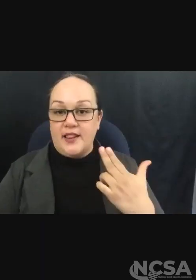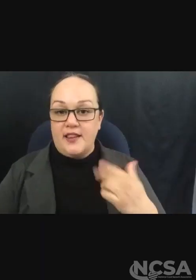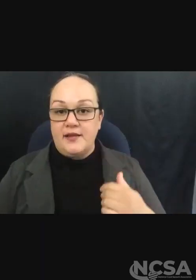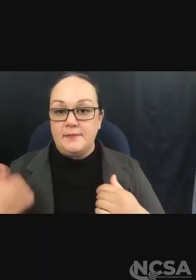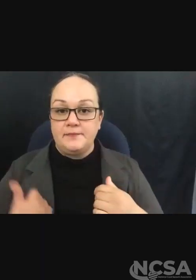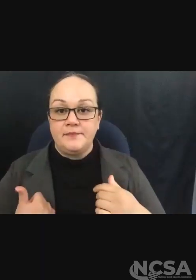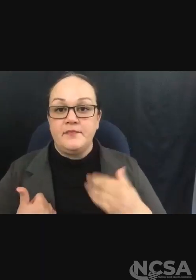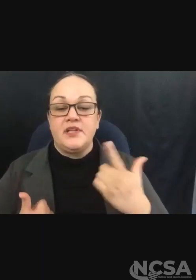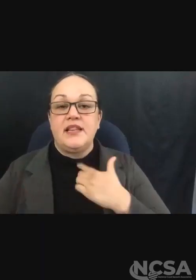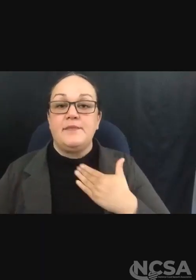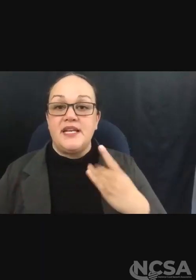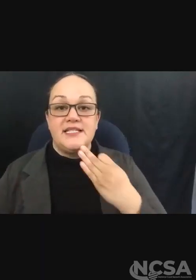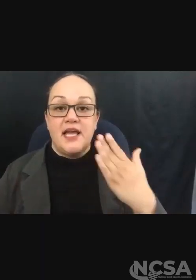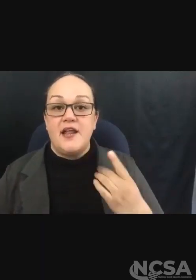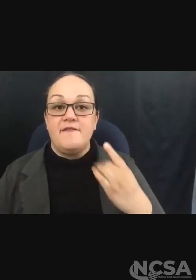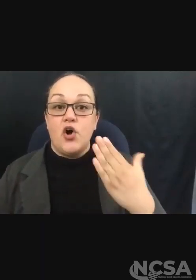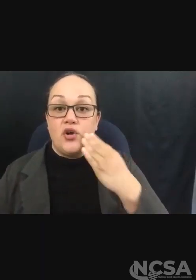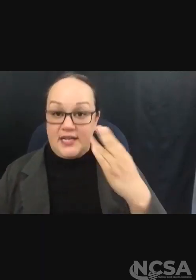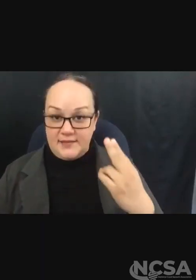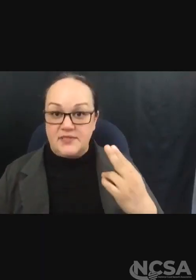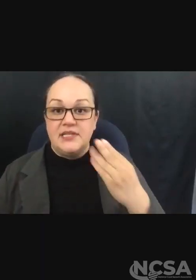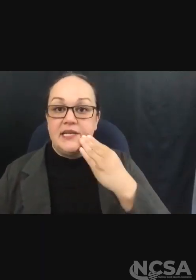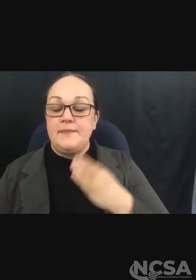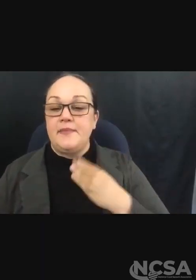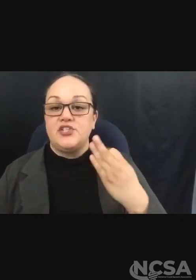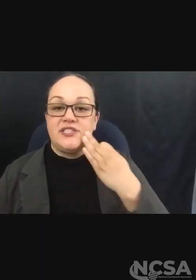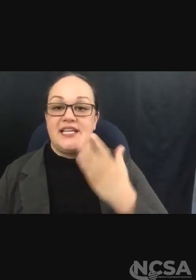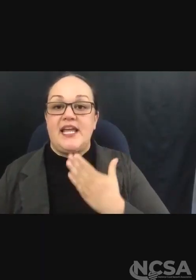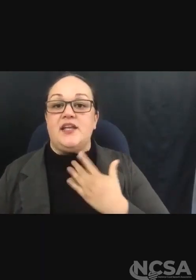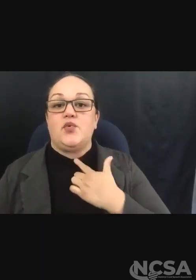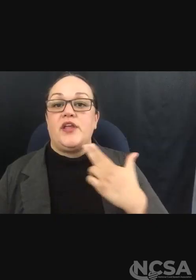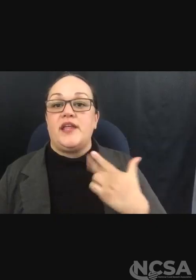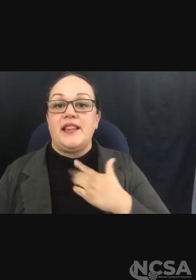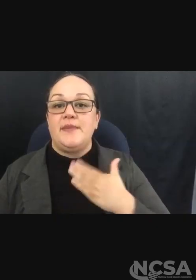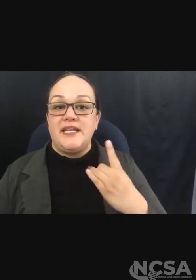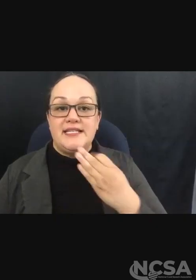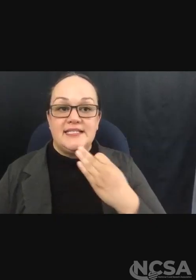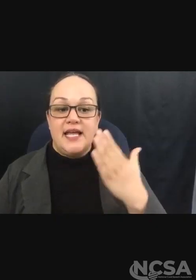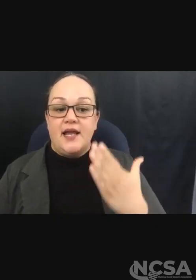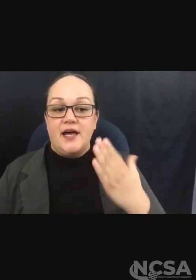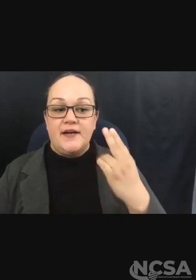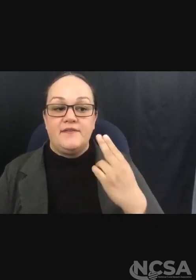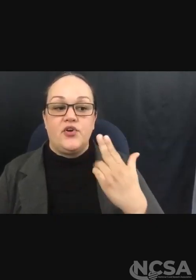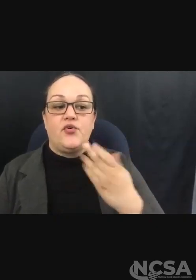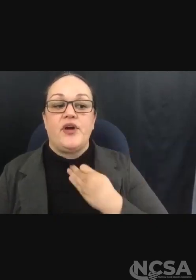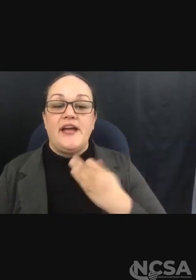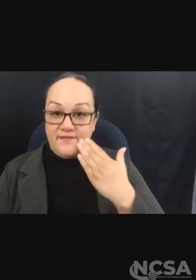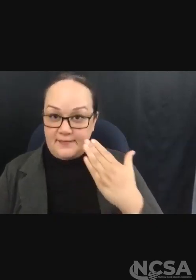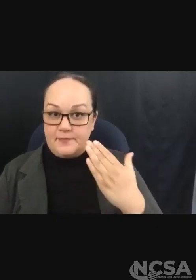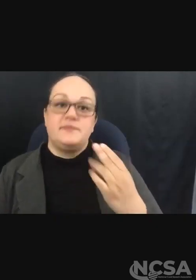a limited set of phonemes being associated with a limited set of graphemes so limited,